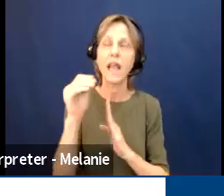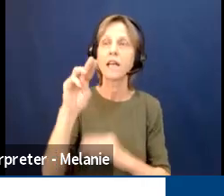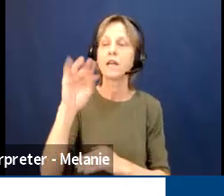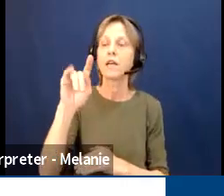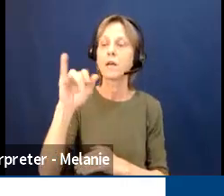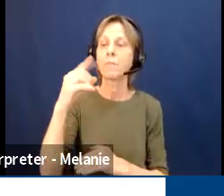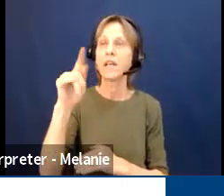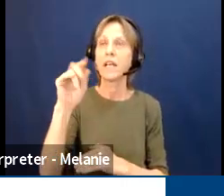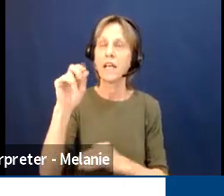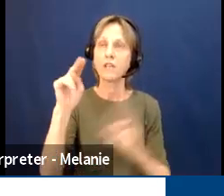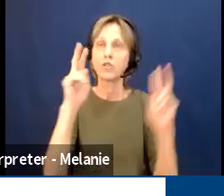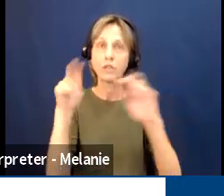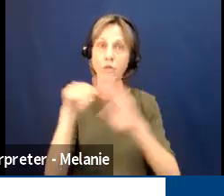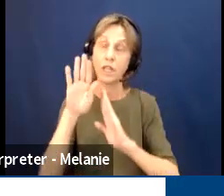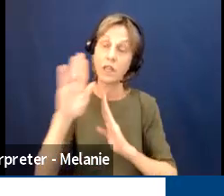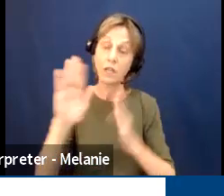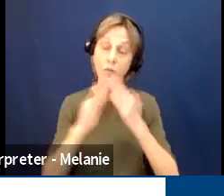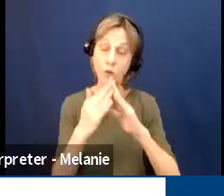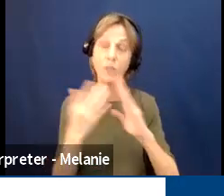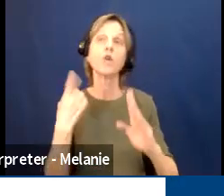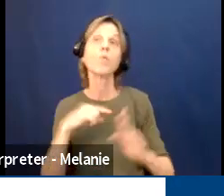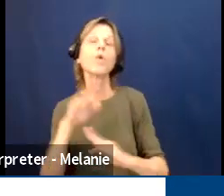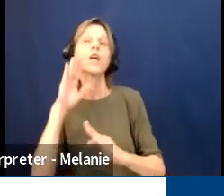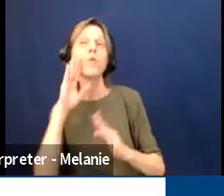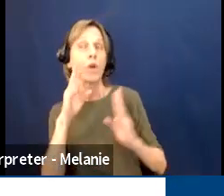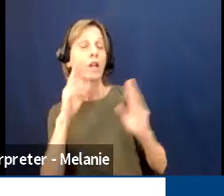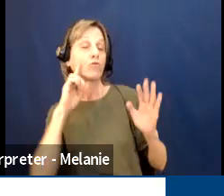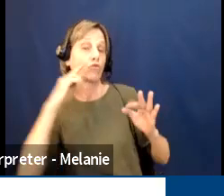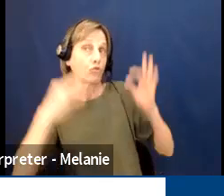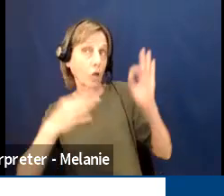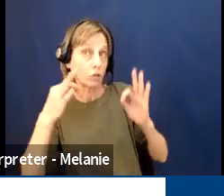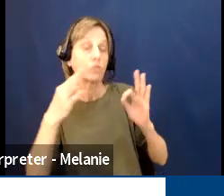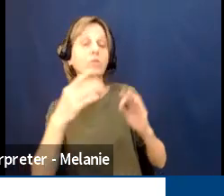and the top proposals when cash prizes as well as all the students that participate